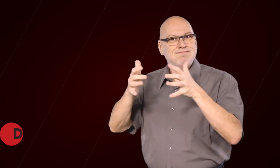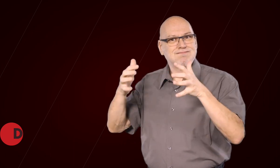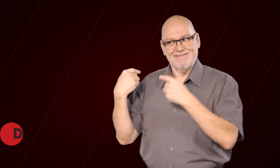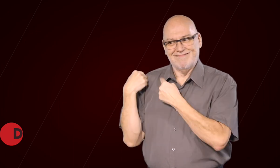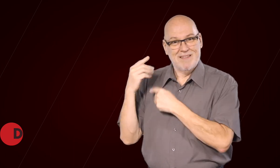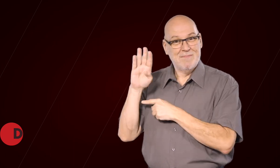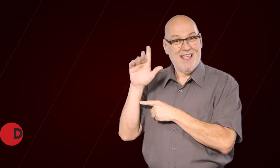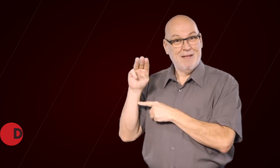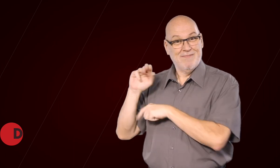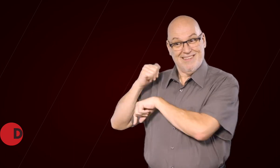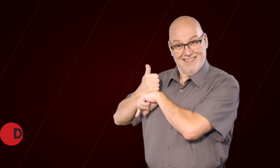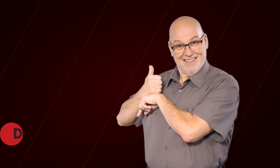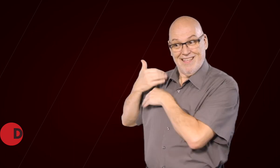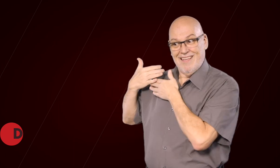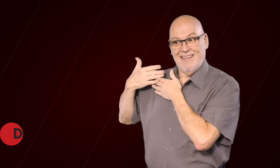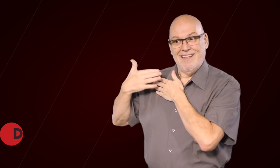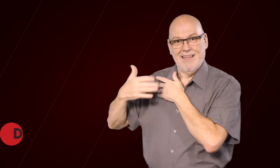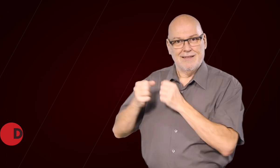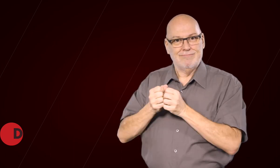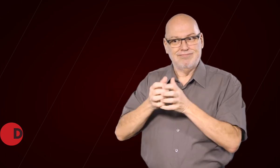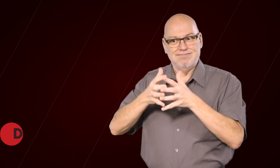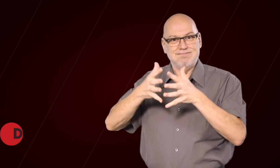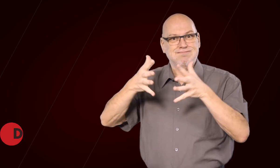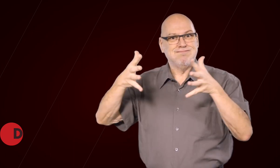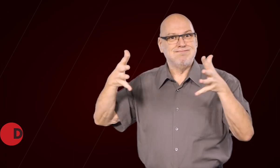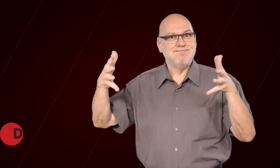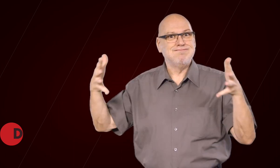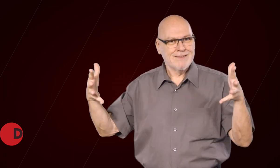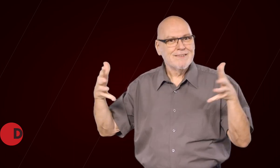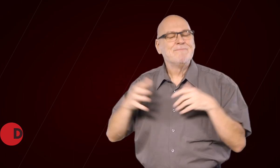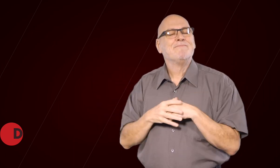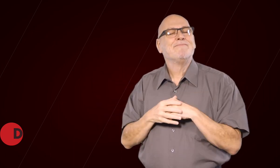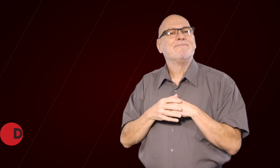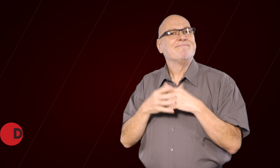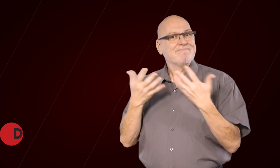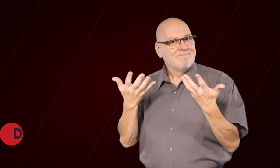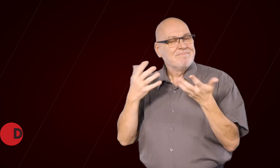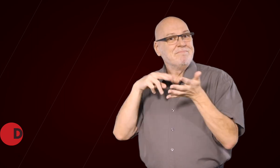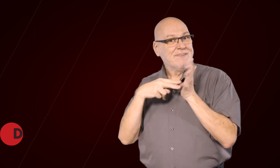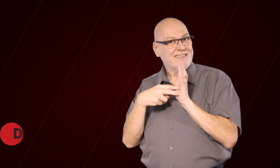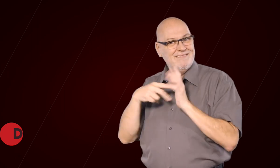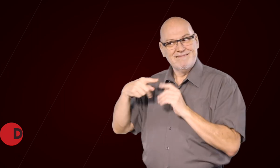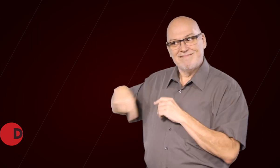up since BLM. Are the white interpreters refusing to interpret